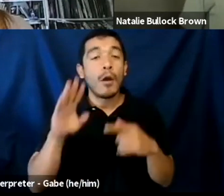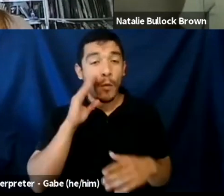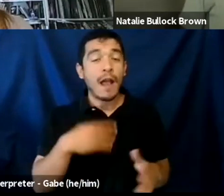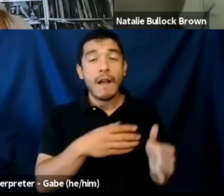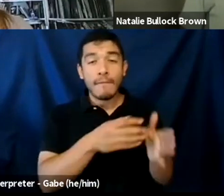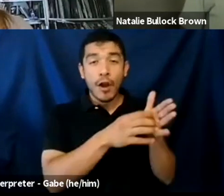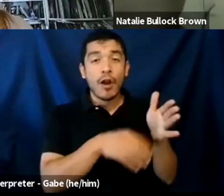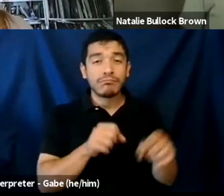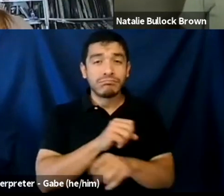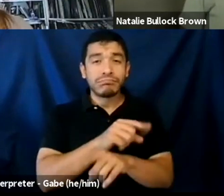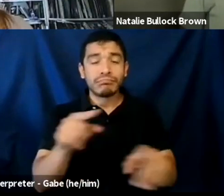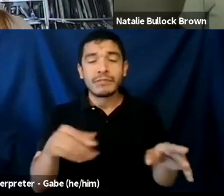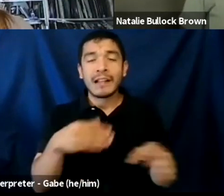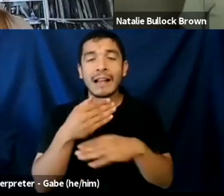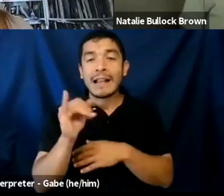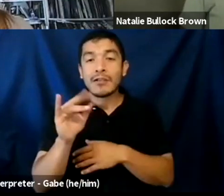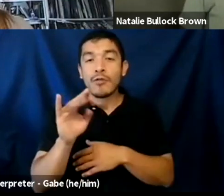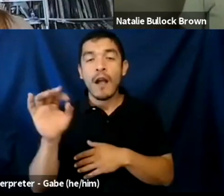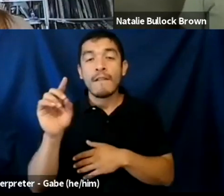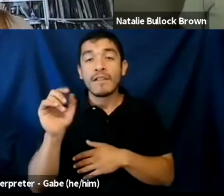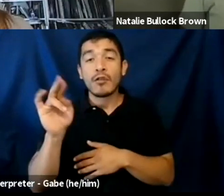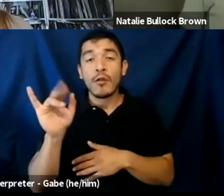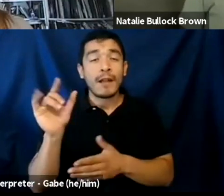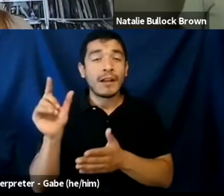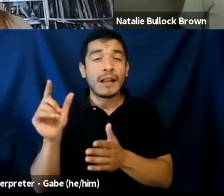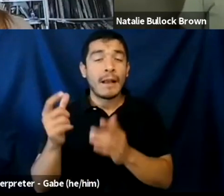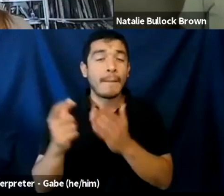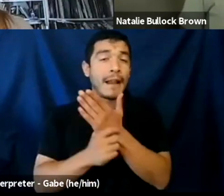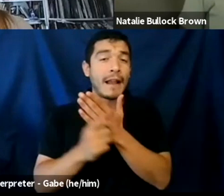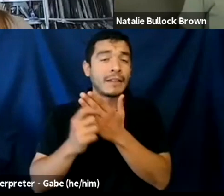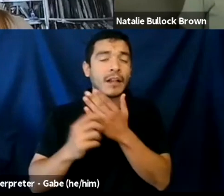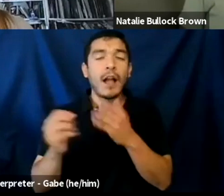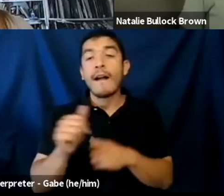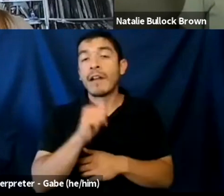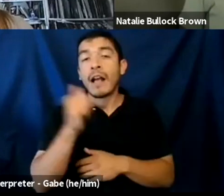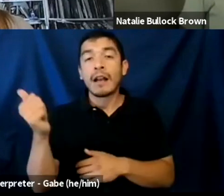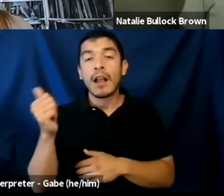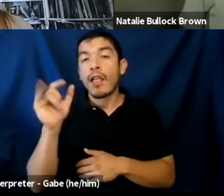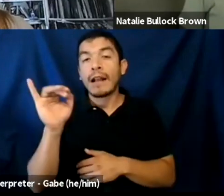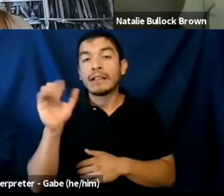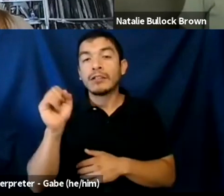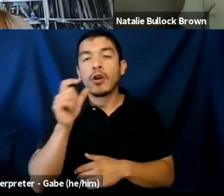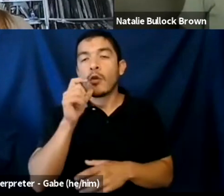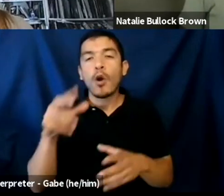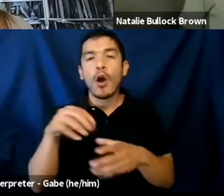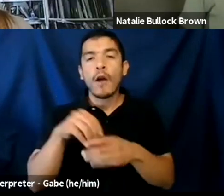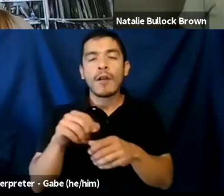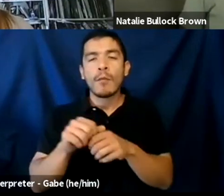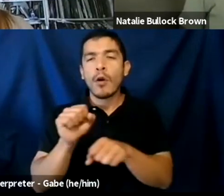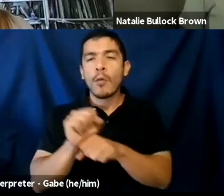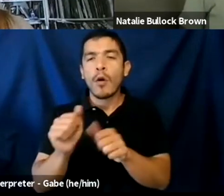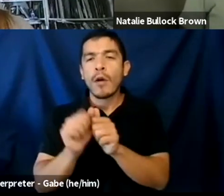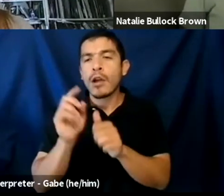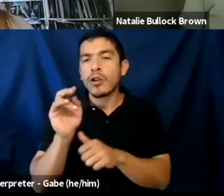in the next issue of "Documentary" magazine about some other clinicians who've been involved with working with documentary filmmakers